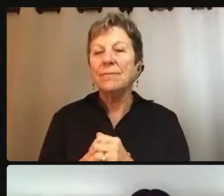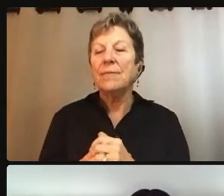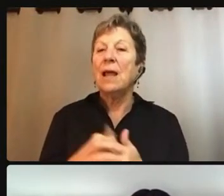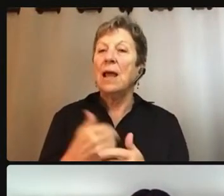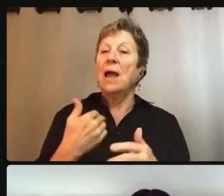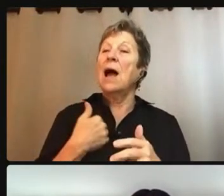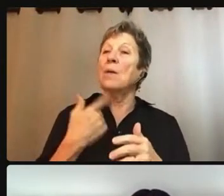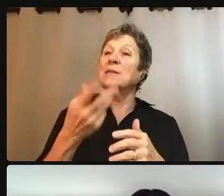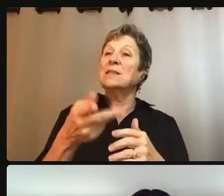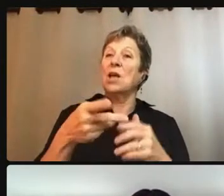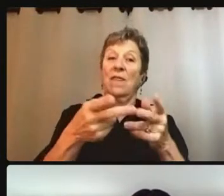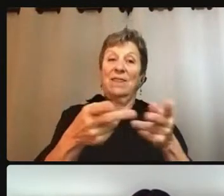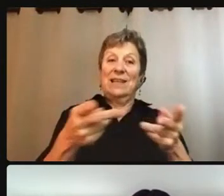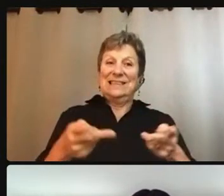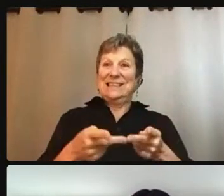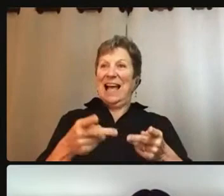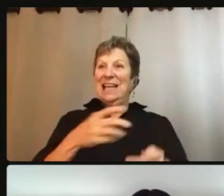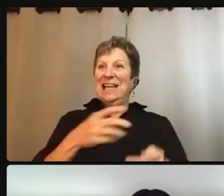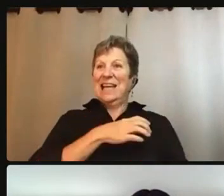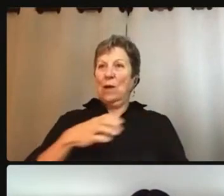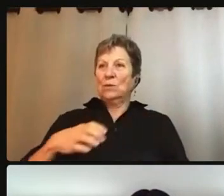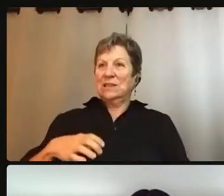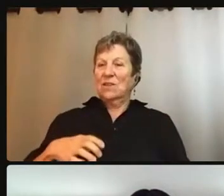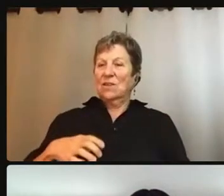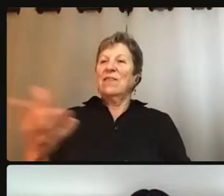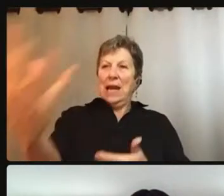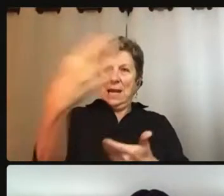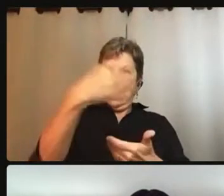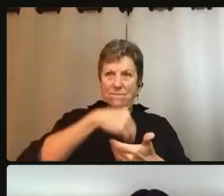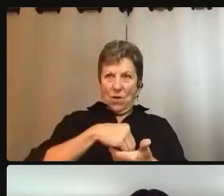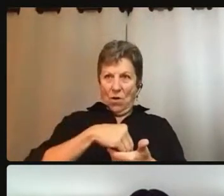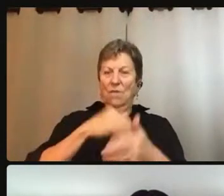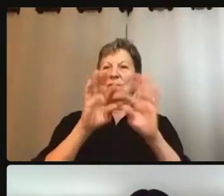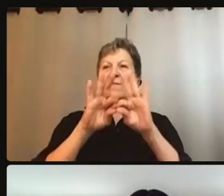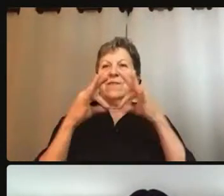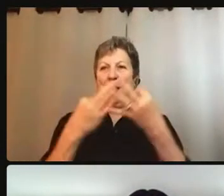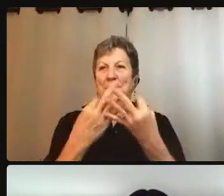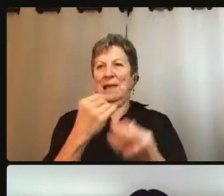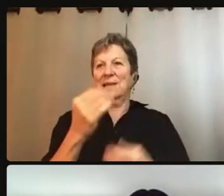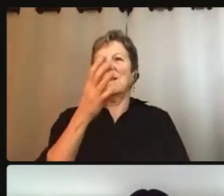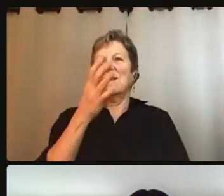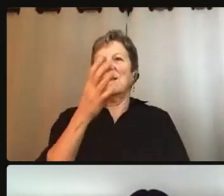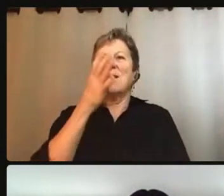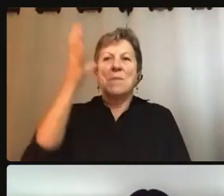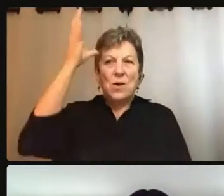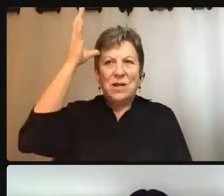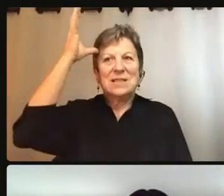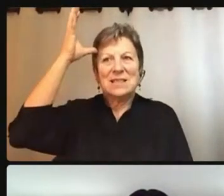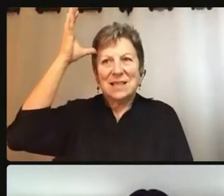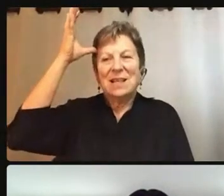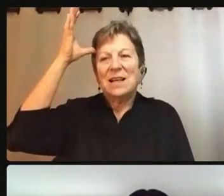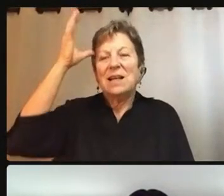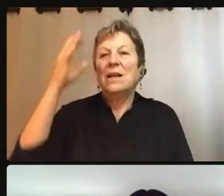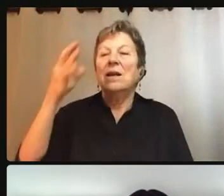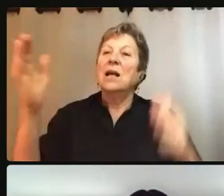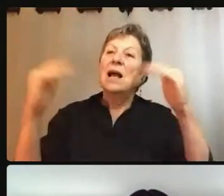THE ADMINISTRATION. I WAS ON THE SITE COUNCIL AND